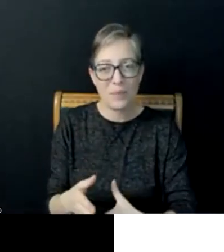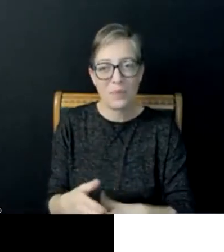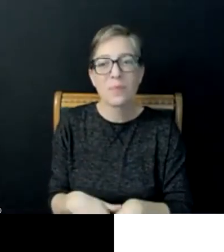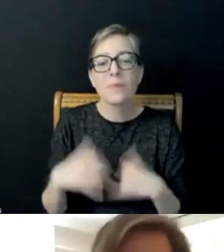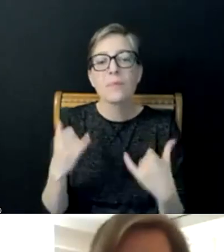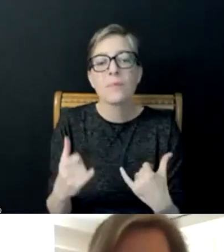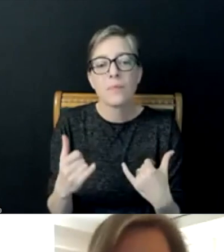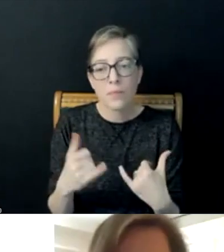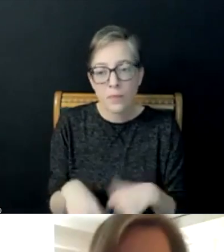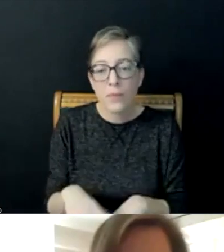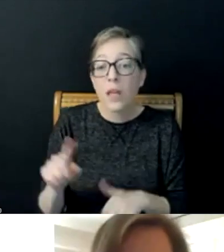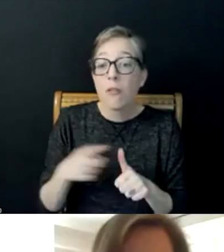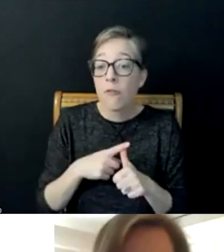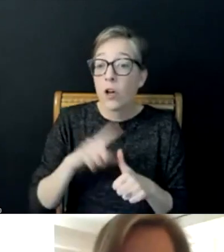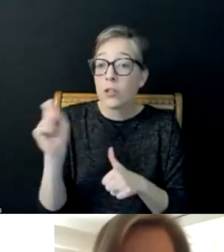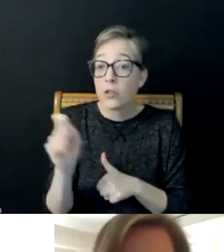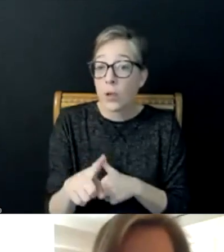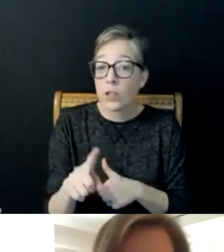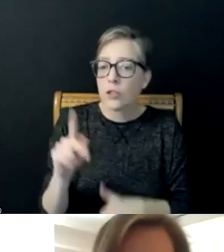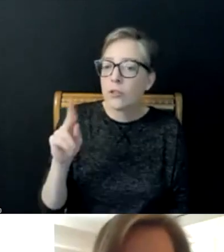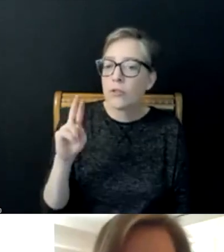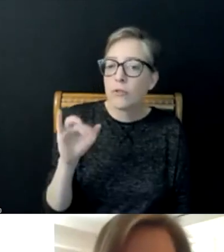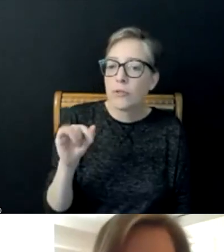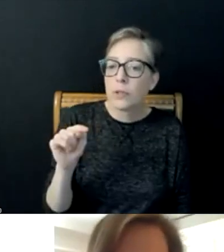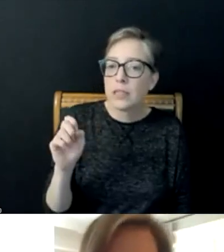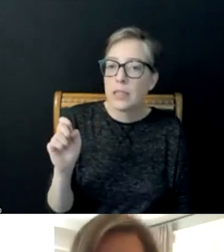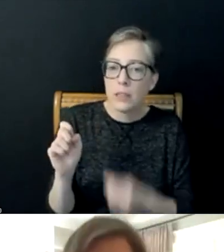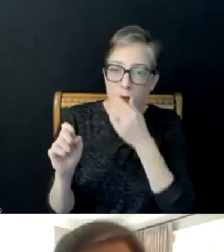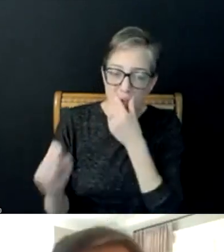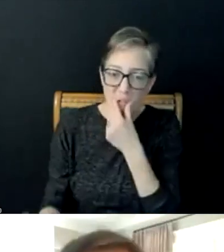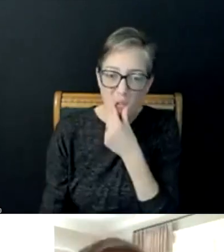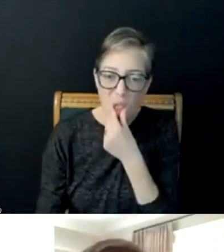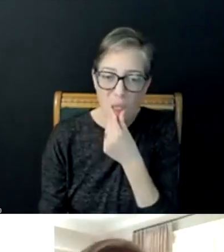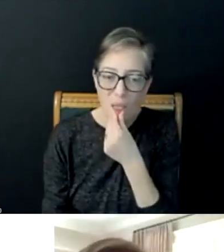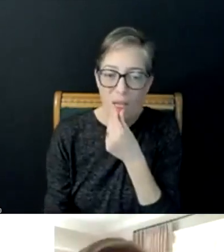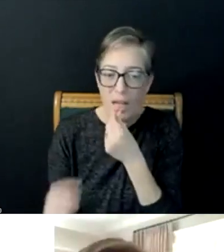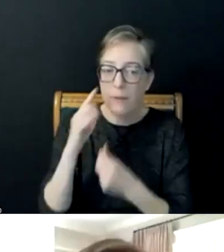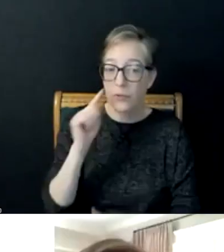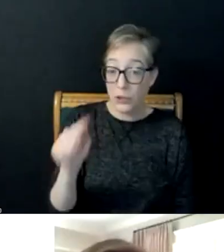The first question, Kristie, it's for you.